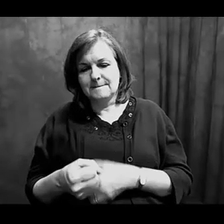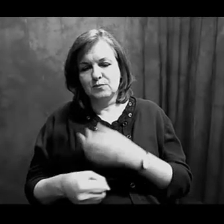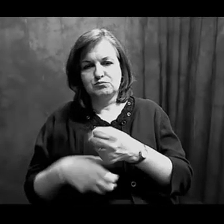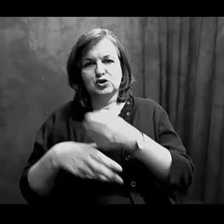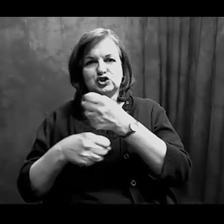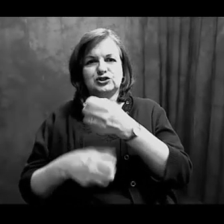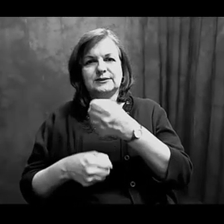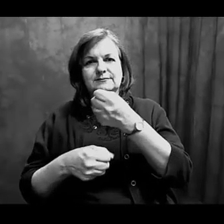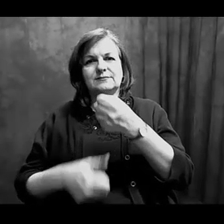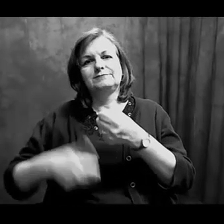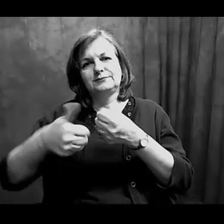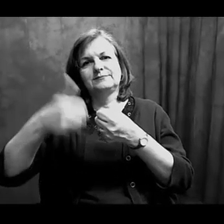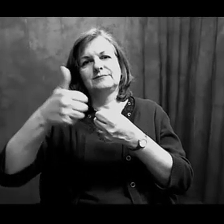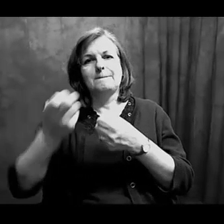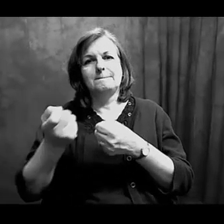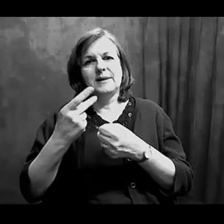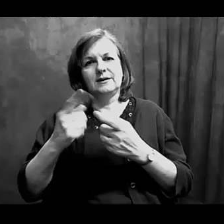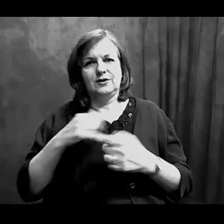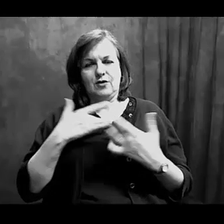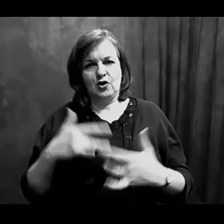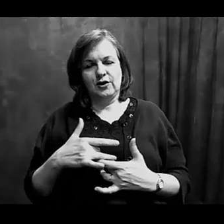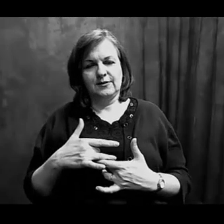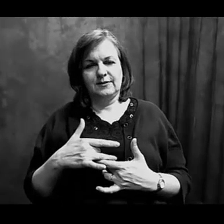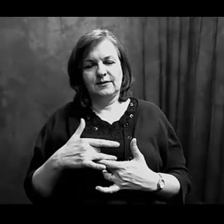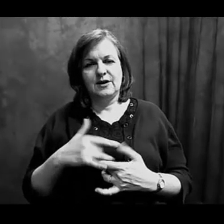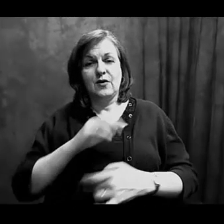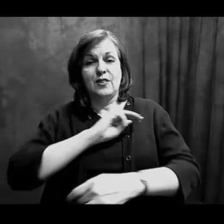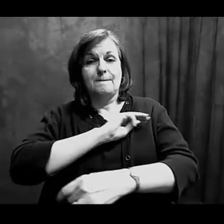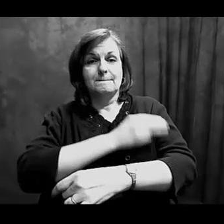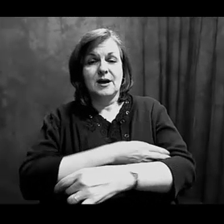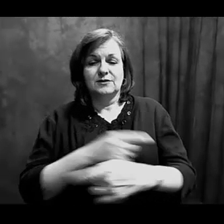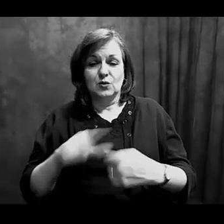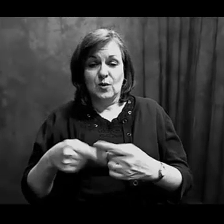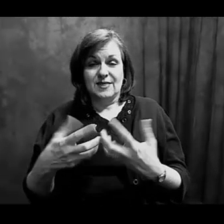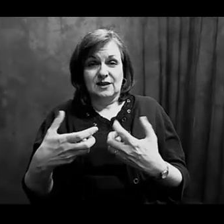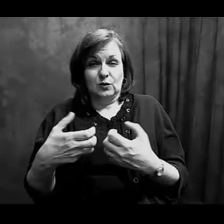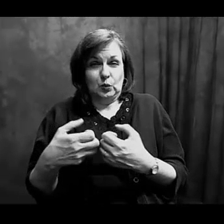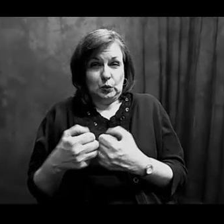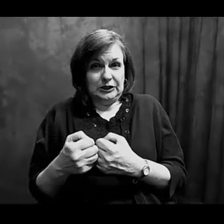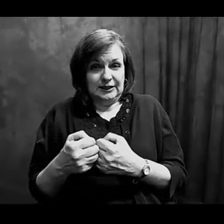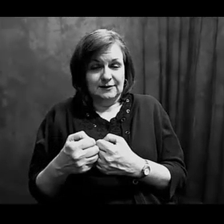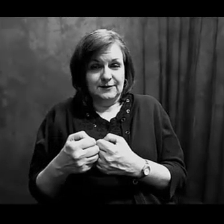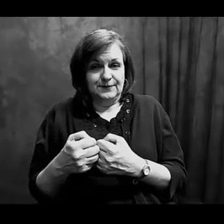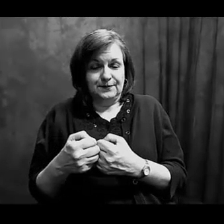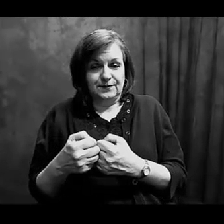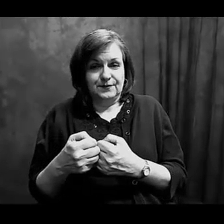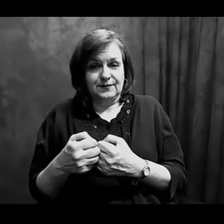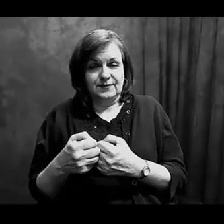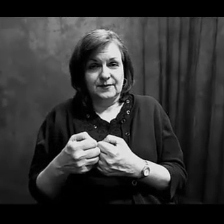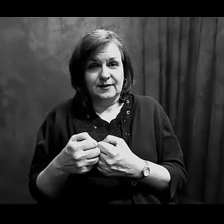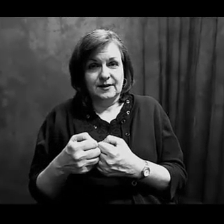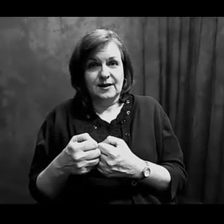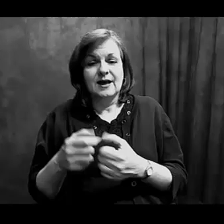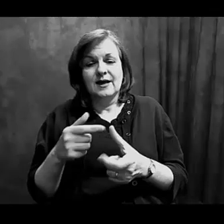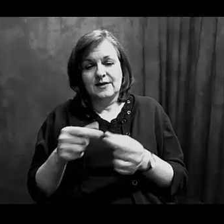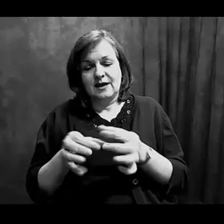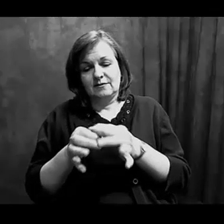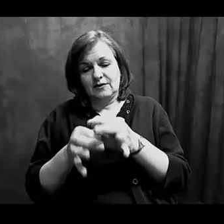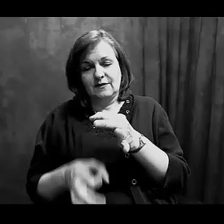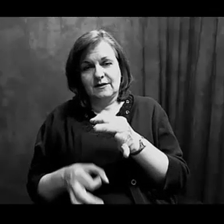now when we squeeze the muscles we are actually going to allow all that muscles to pincheoff those veins but